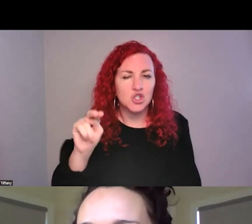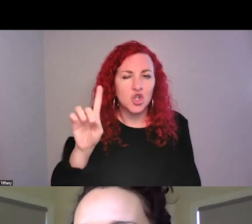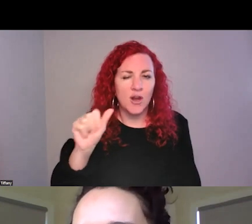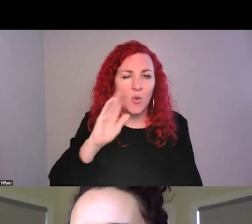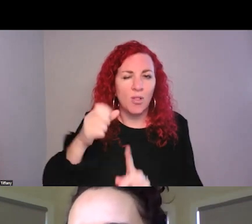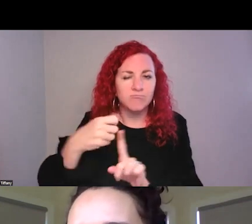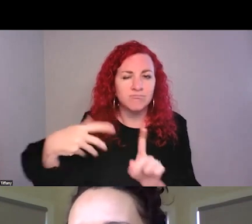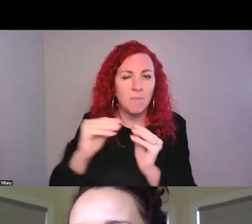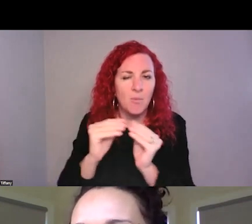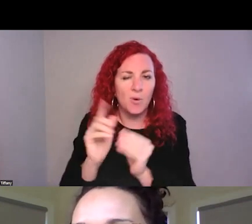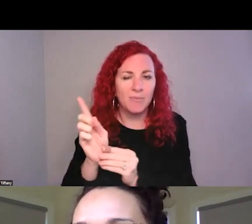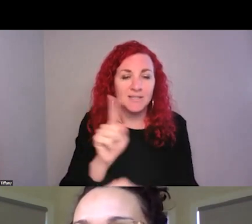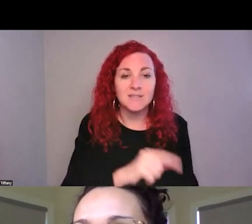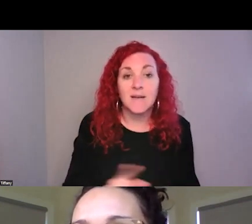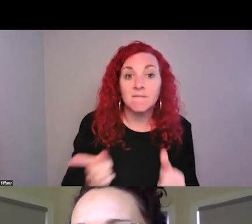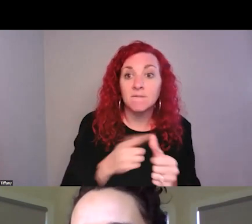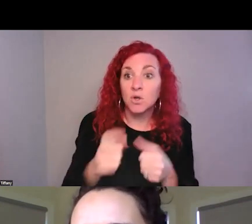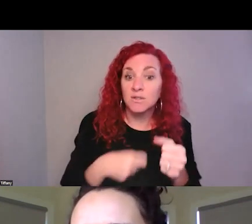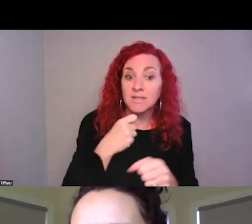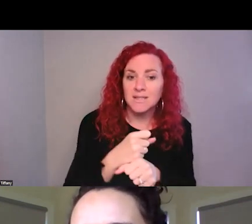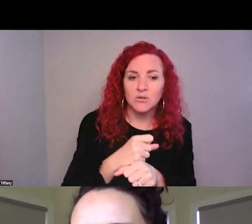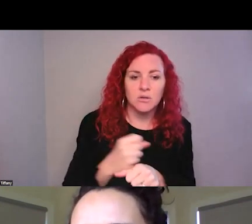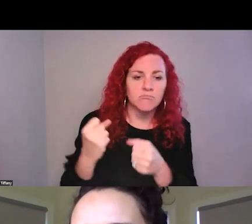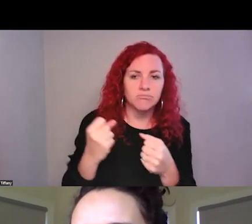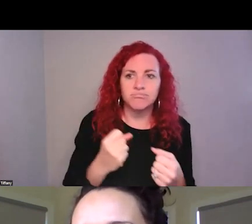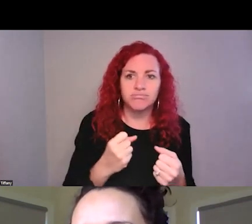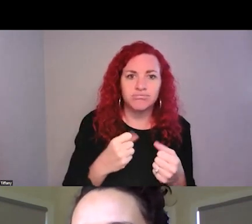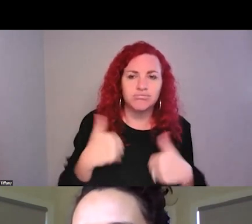OUR FIRST YEAR OF THIS WORK WAS HEAVY PLANNING.